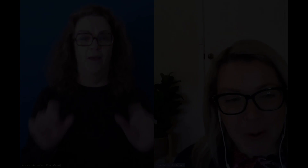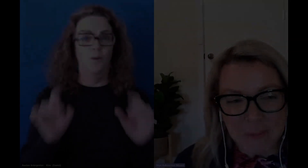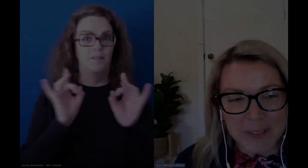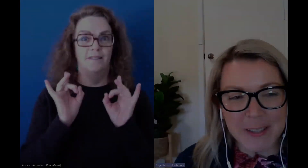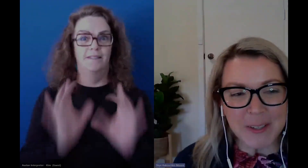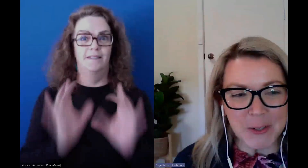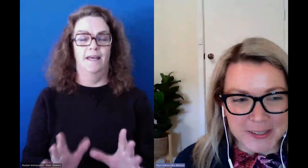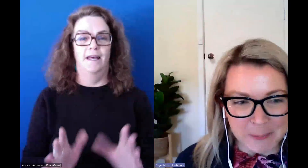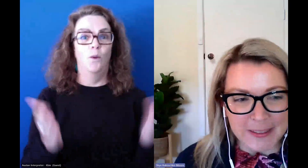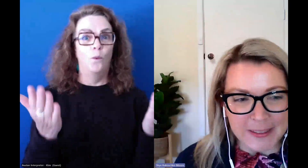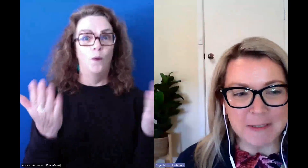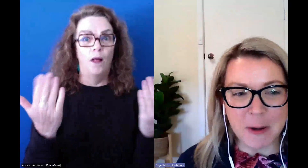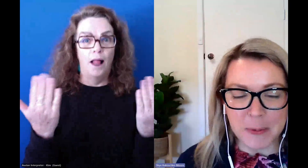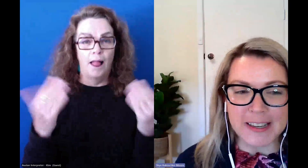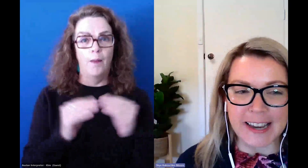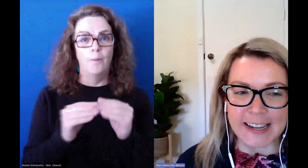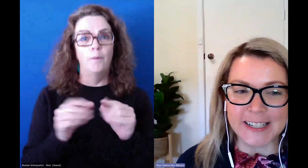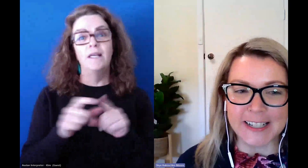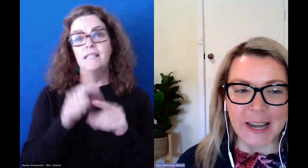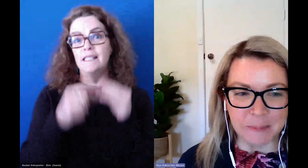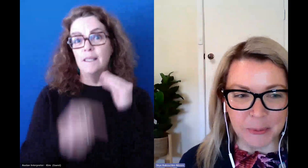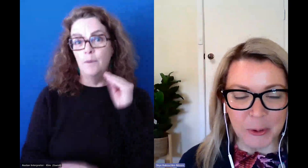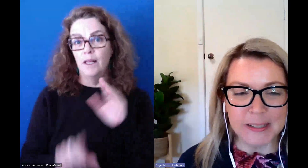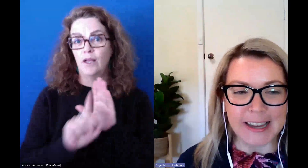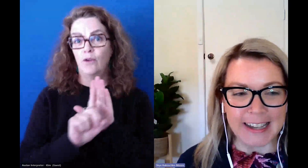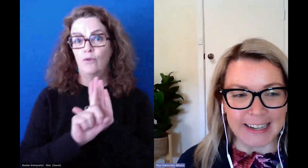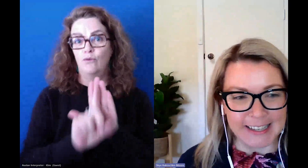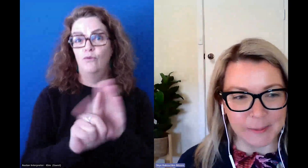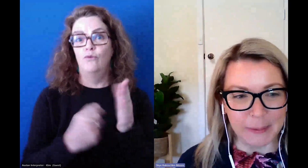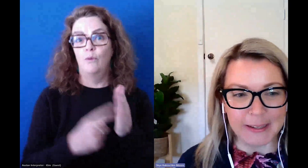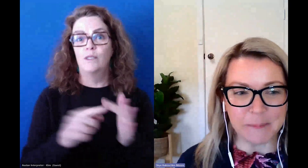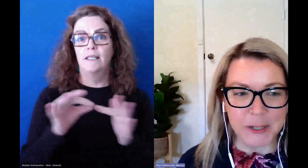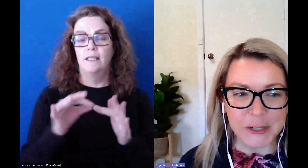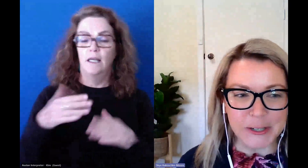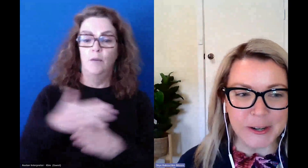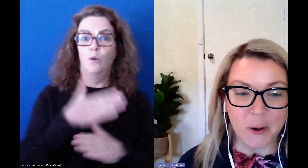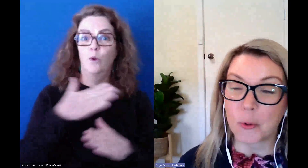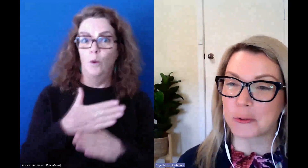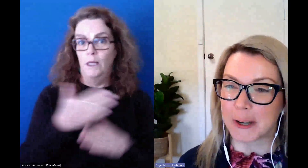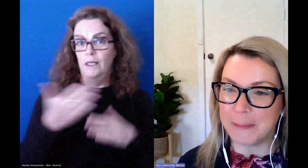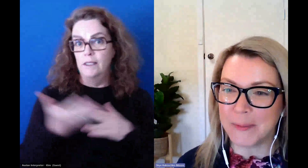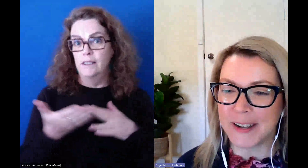Welcome to the Disability Representation Employment and Accessibility Mission or DREAM